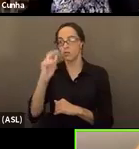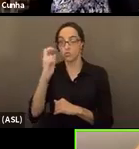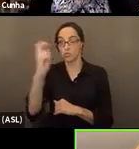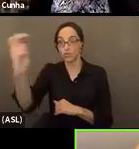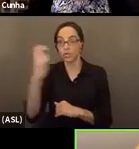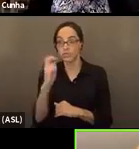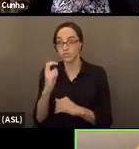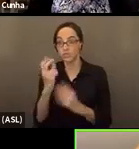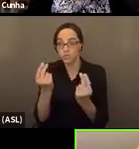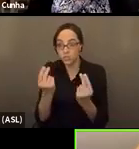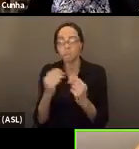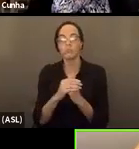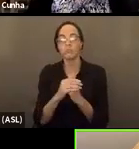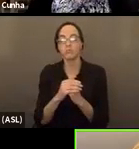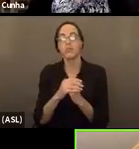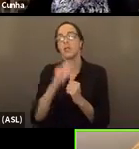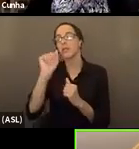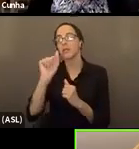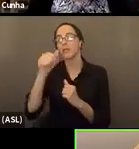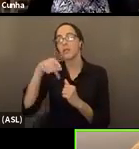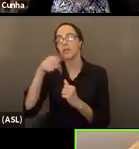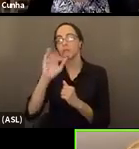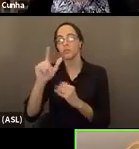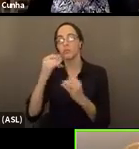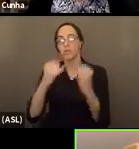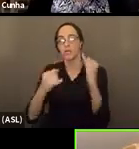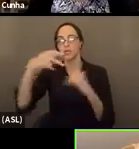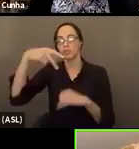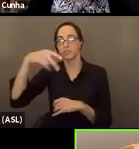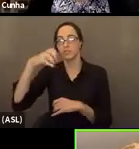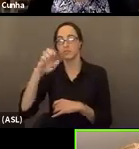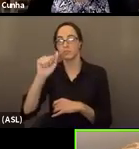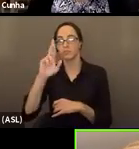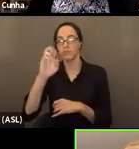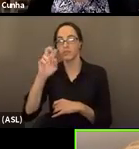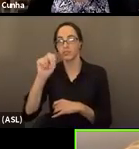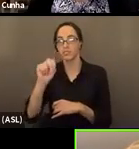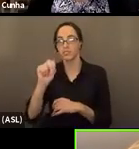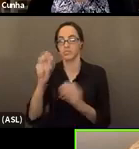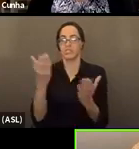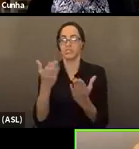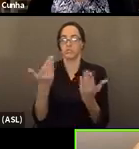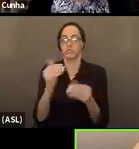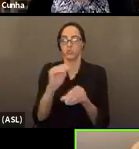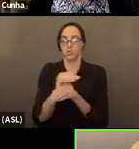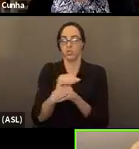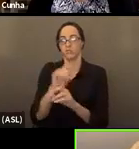tonight and she runs the sonoma county paratransit services which is out of the center for volunteer